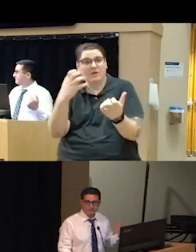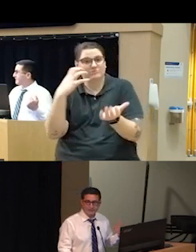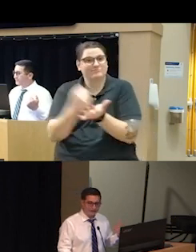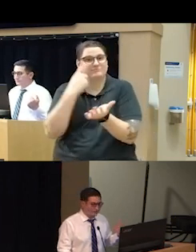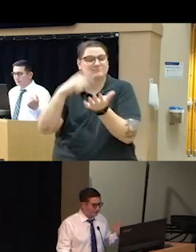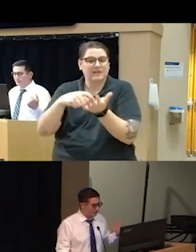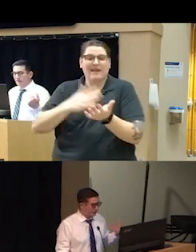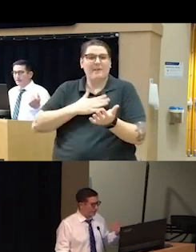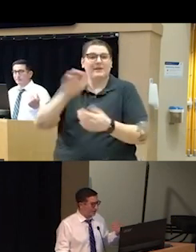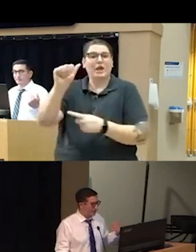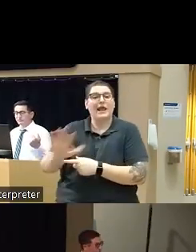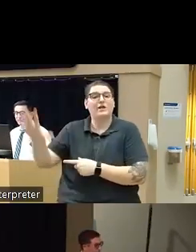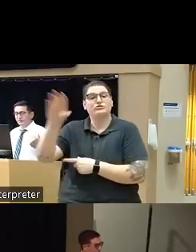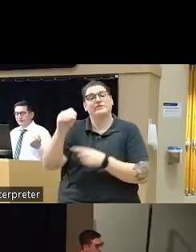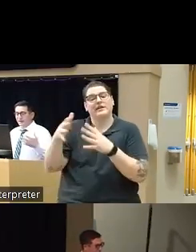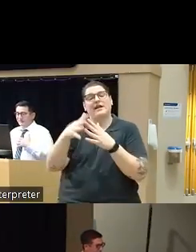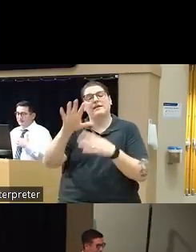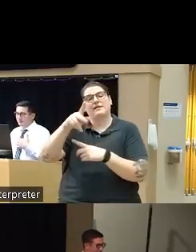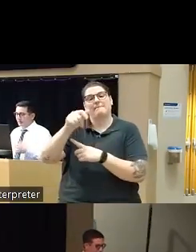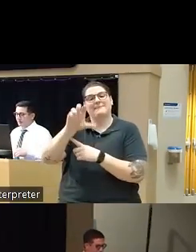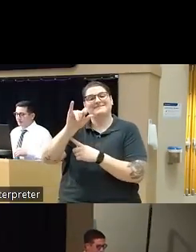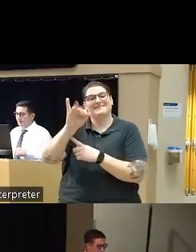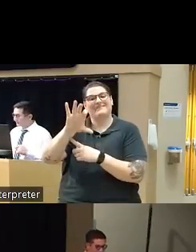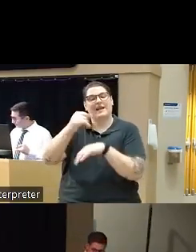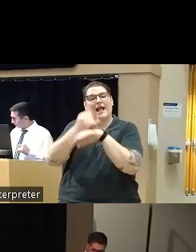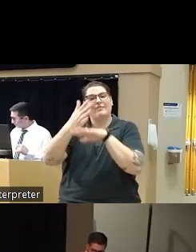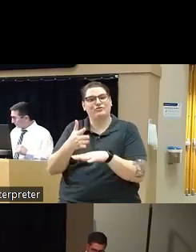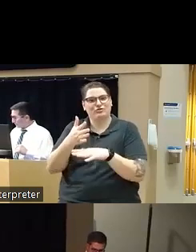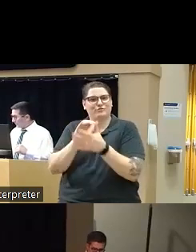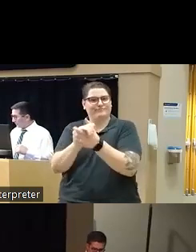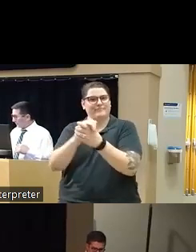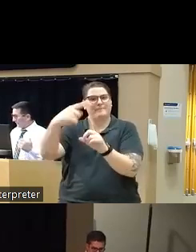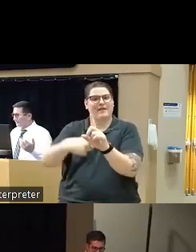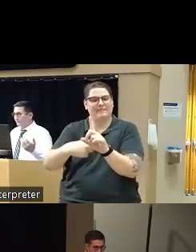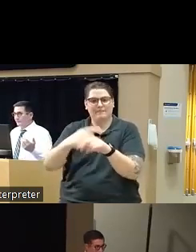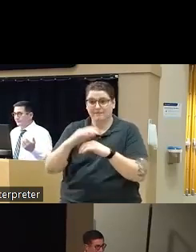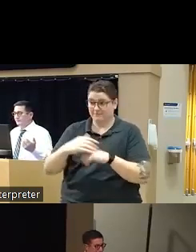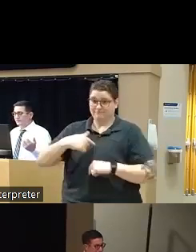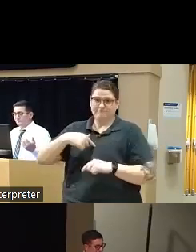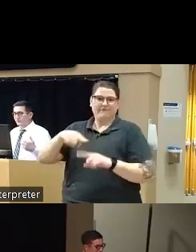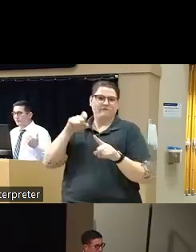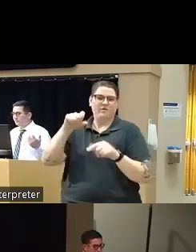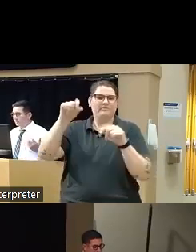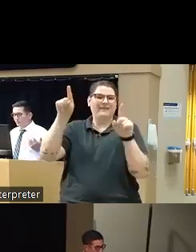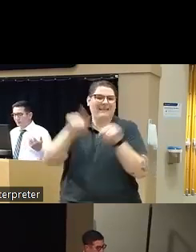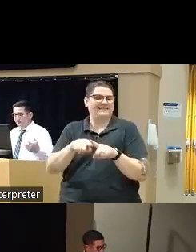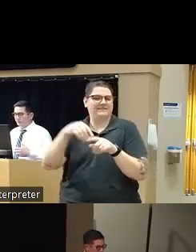and Pacific Islander heritage month I myself am uh end of Indian descent from Ecuador and